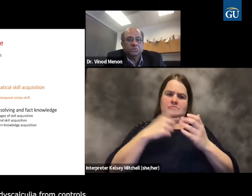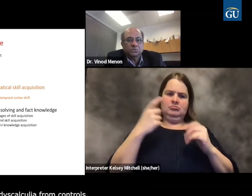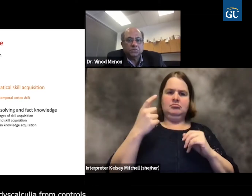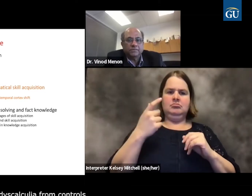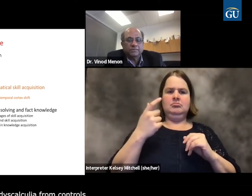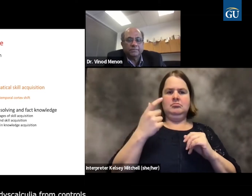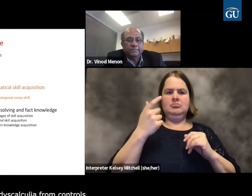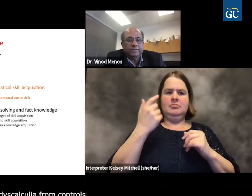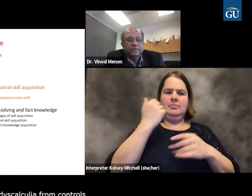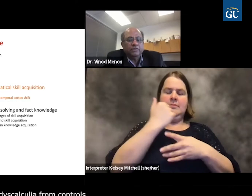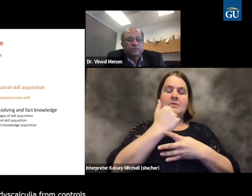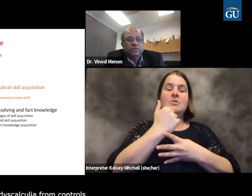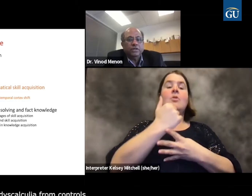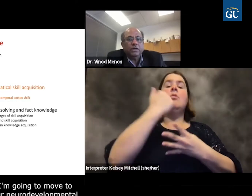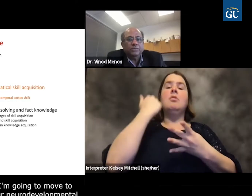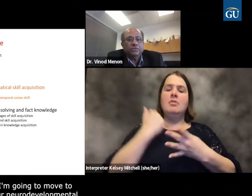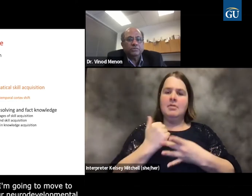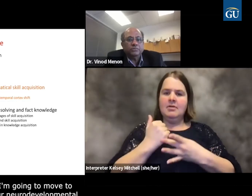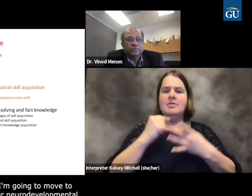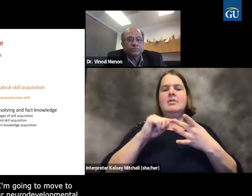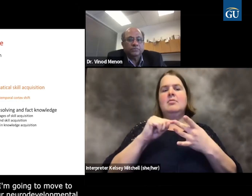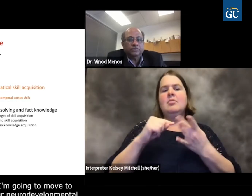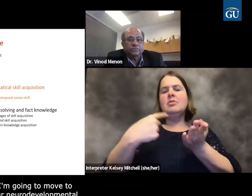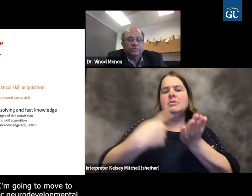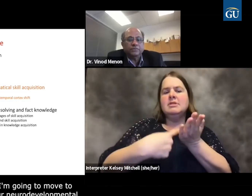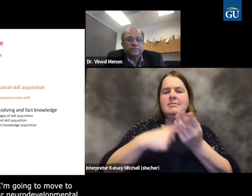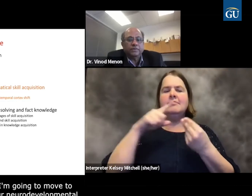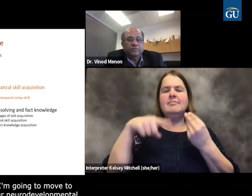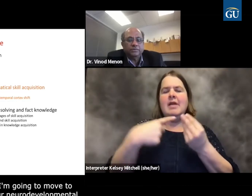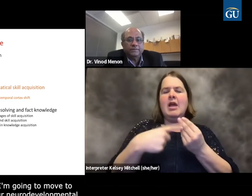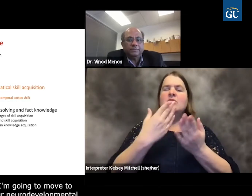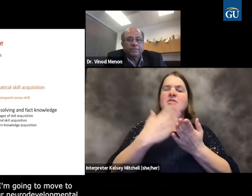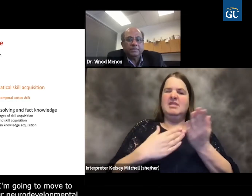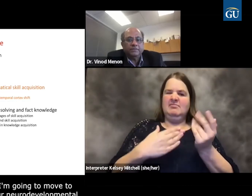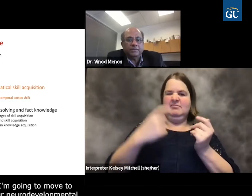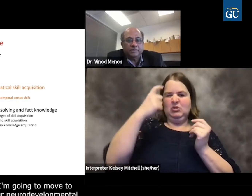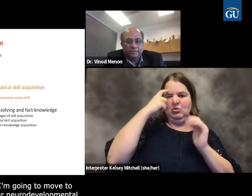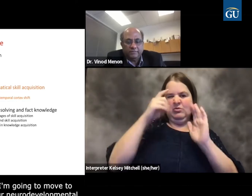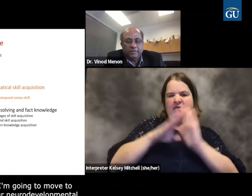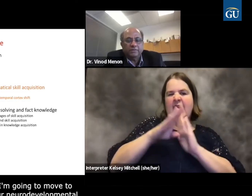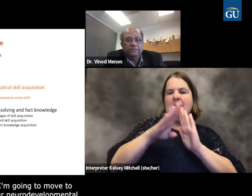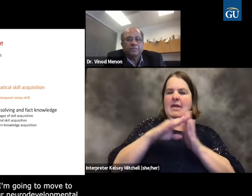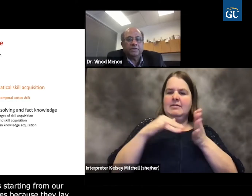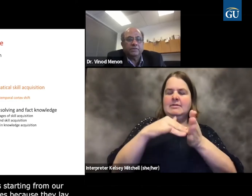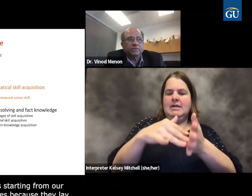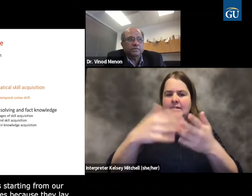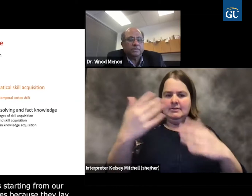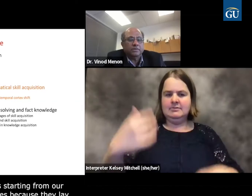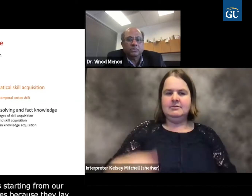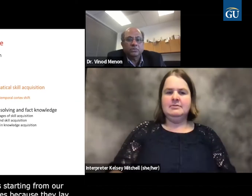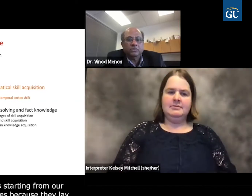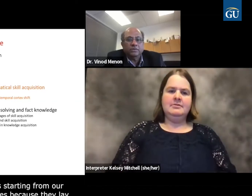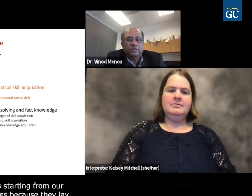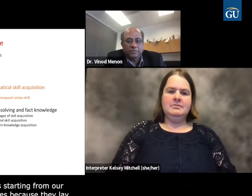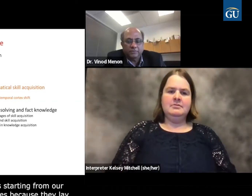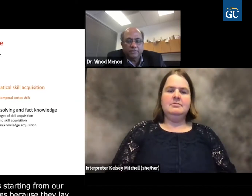calculator from controls so now i'm going to move to some of our neurodevelopmental studies starting from